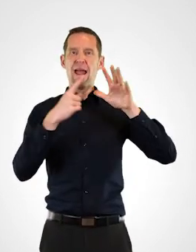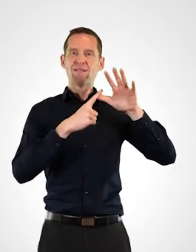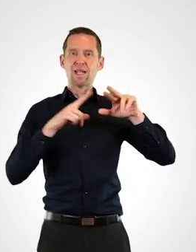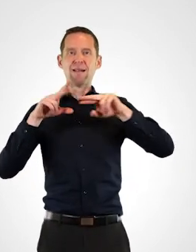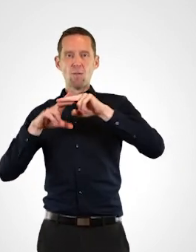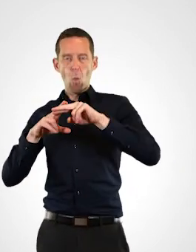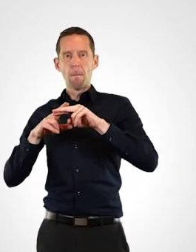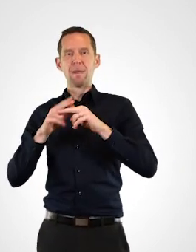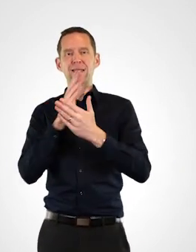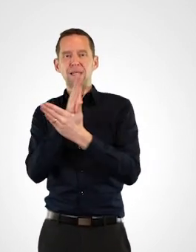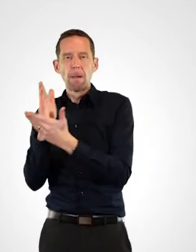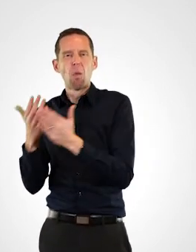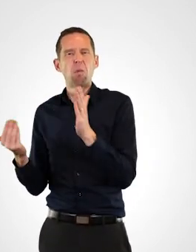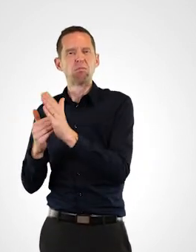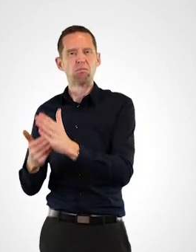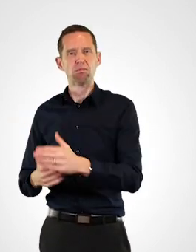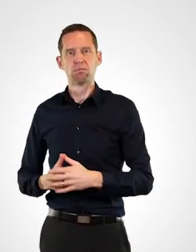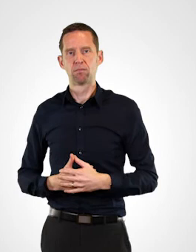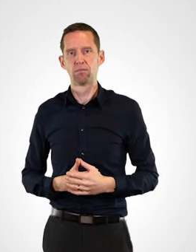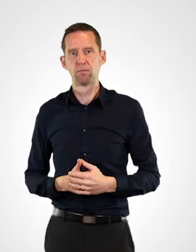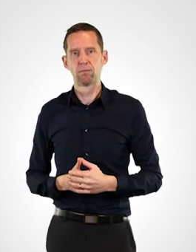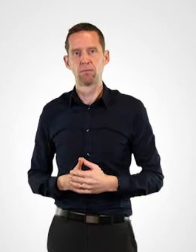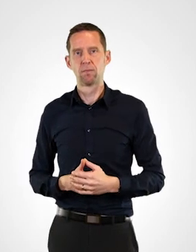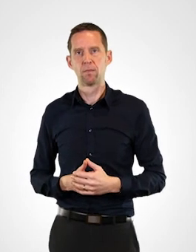and those different syllable shapes you see right there.